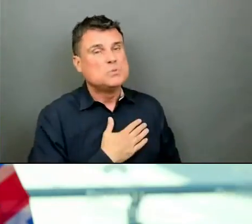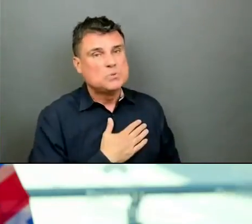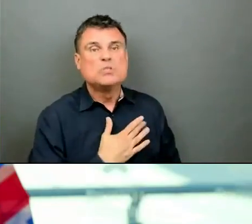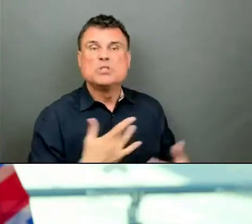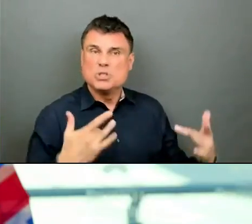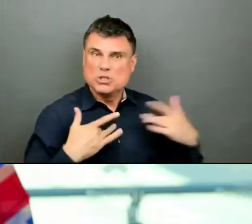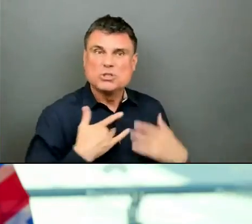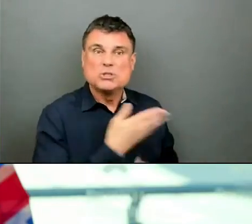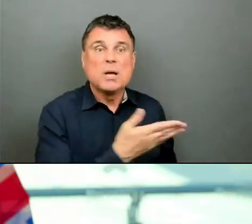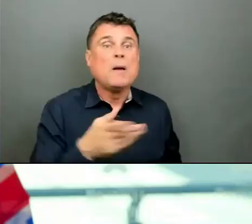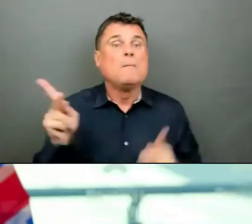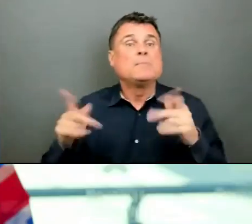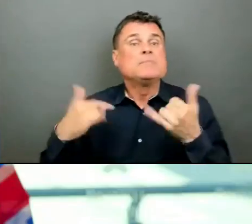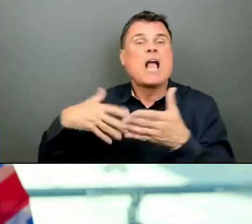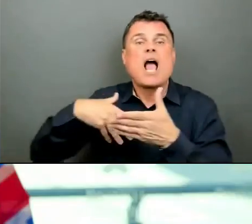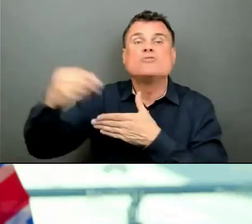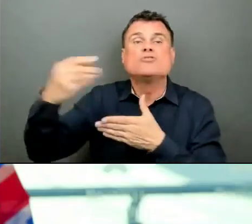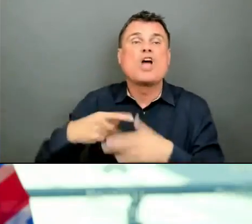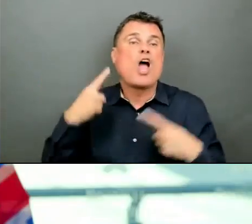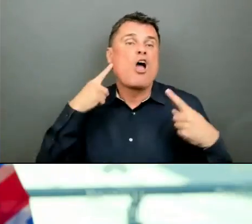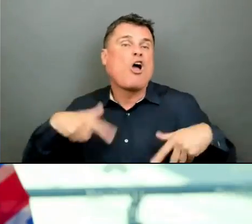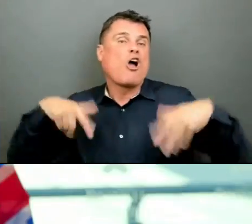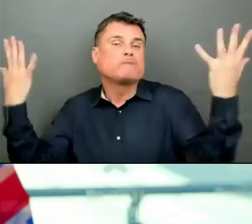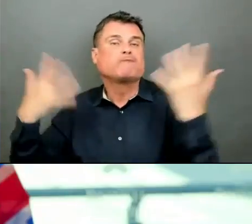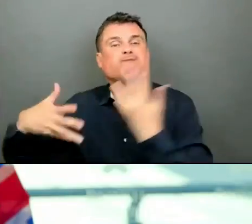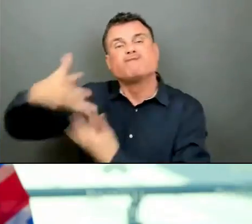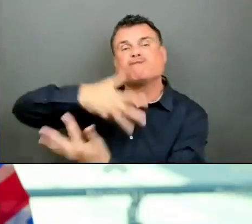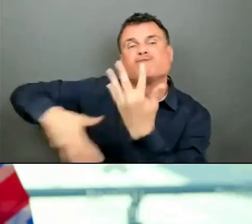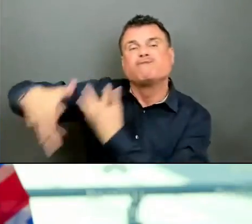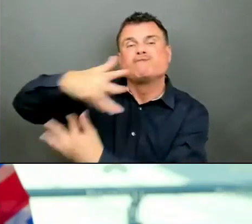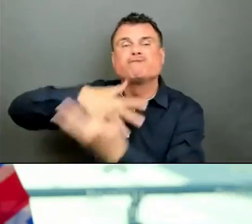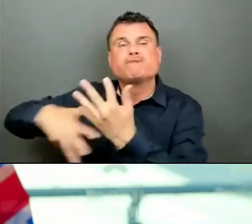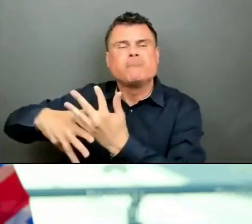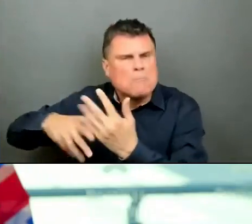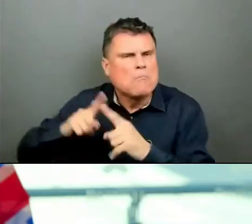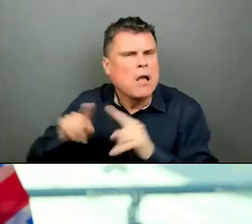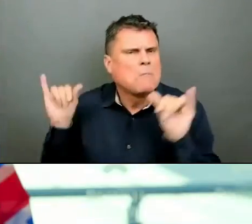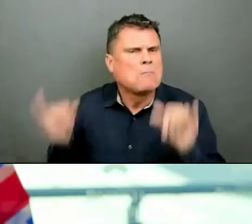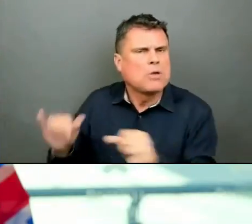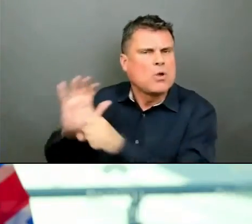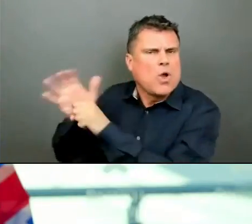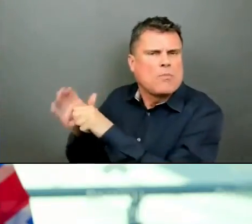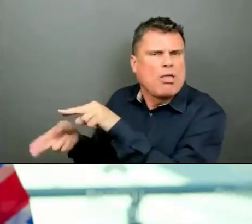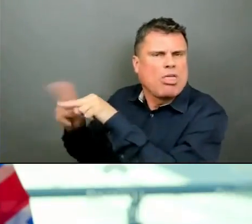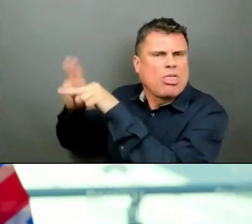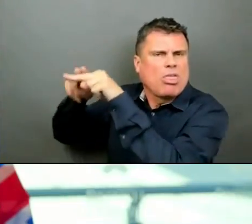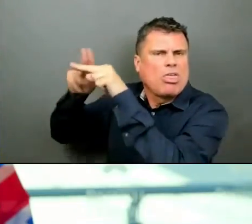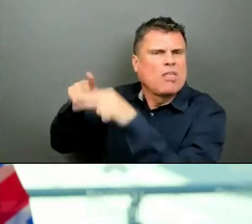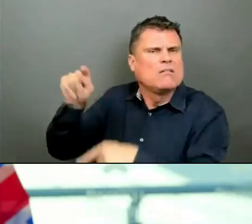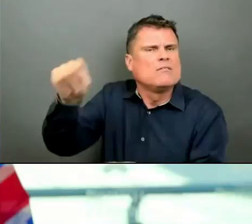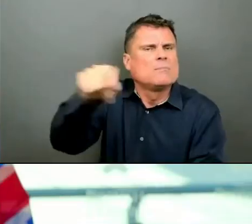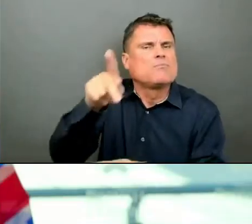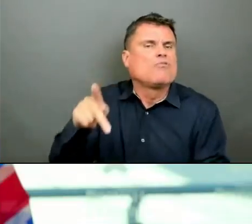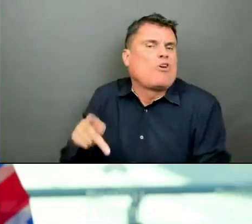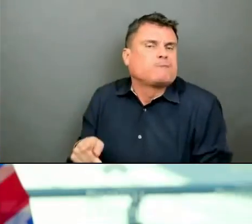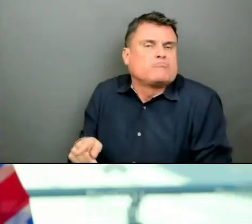nutritionist- srespiratory therapists a nd the nutritionists. They are all tired. We are seeing whole families needing to come in for